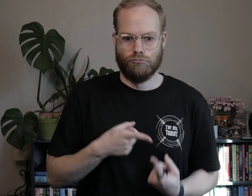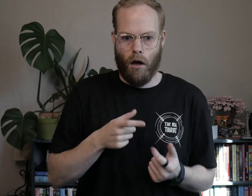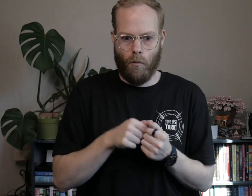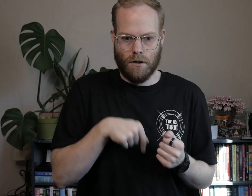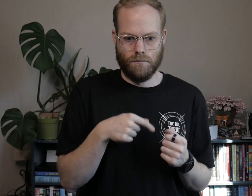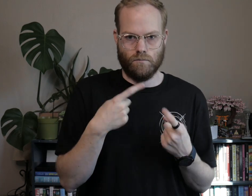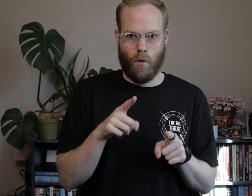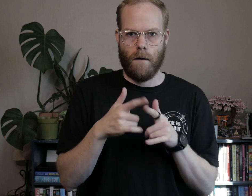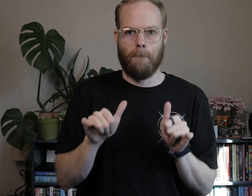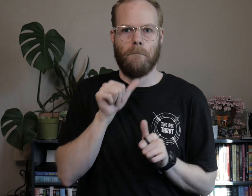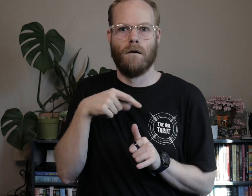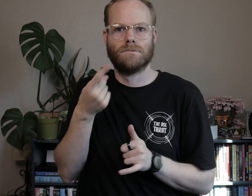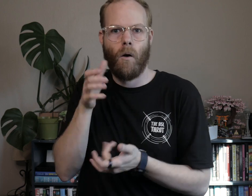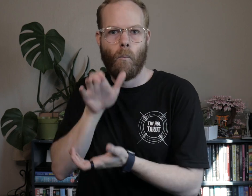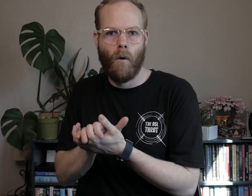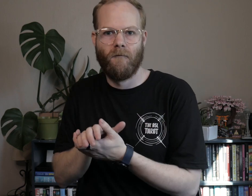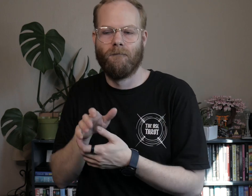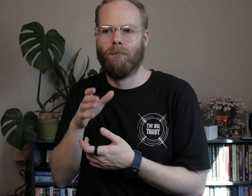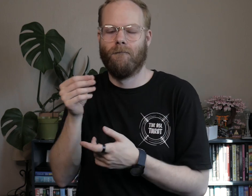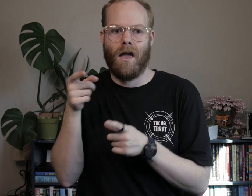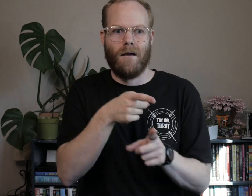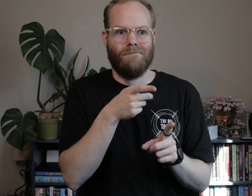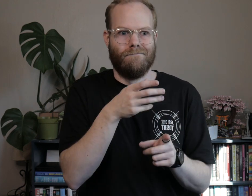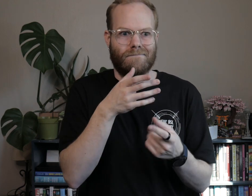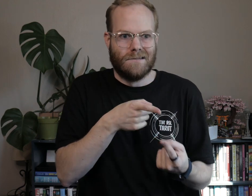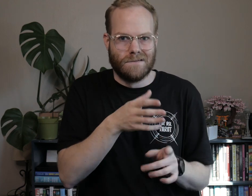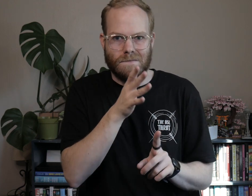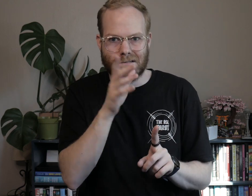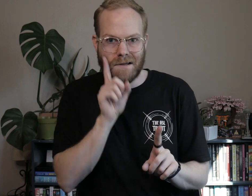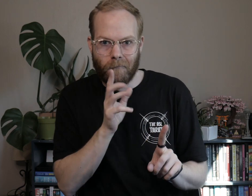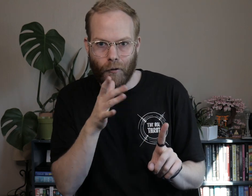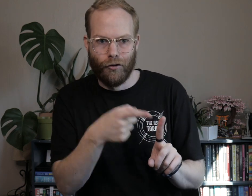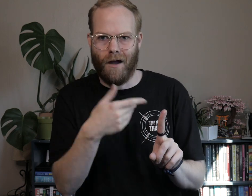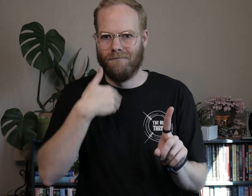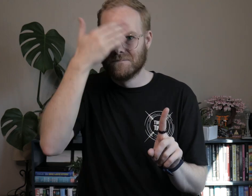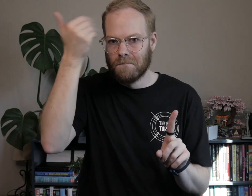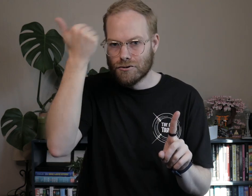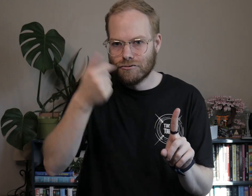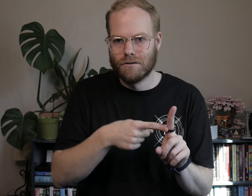and she’s struggling with this while not telling her wife and dealing with her deaf mother who has dementia.